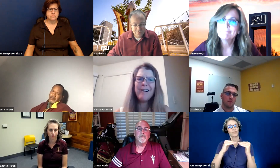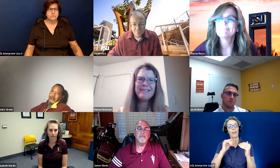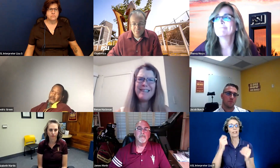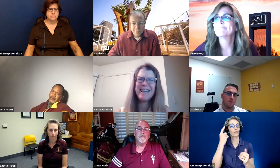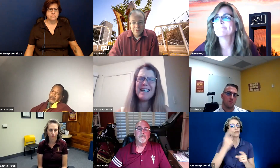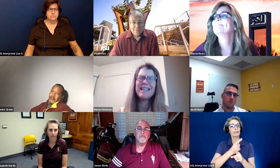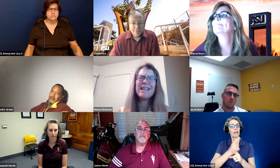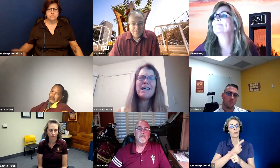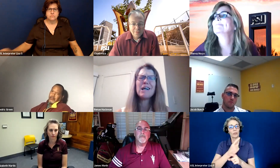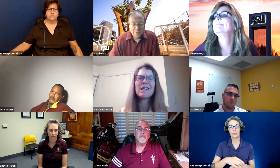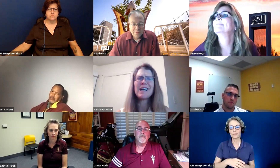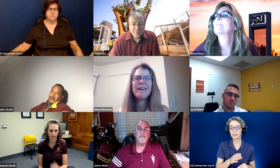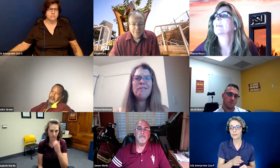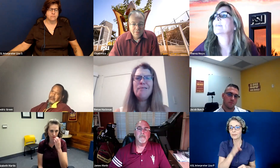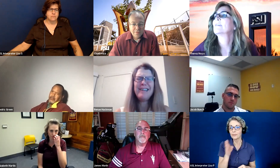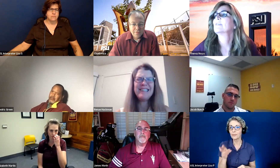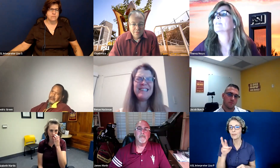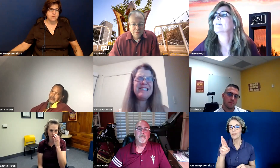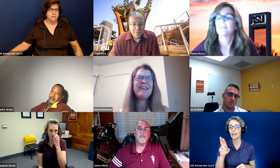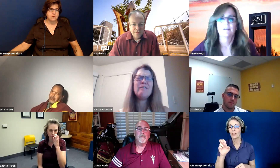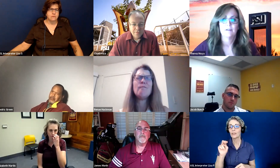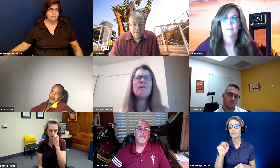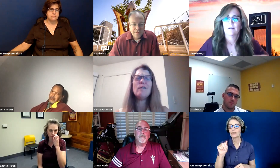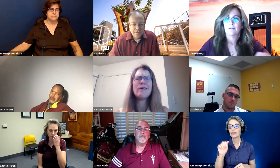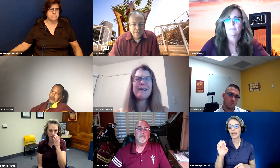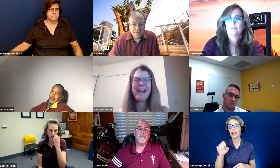And that reasonable can they (mumbles) individual